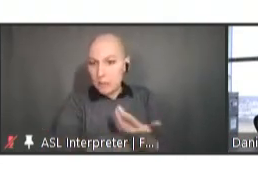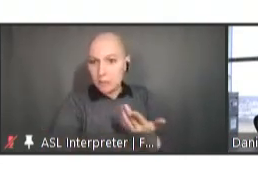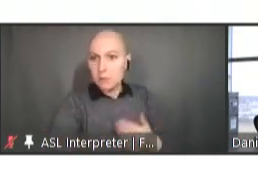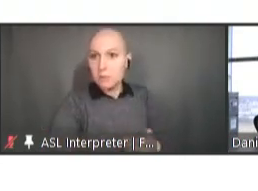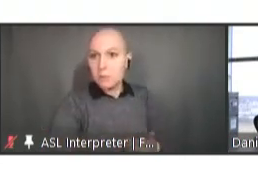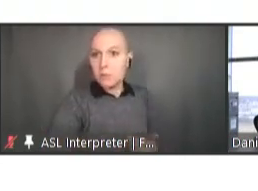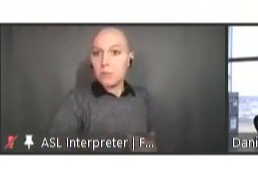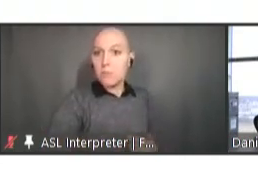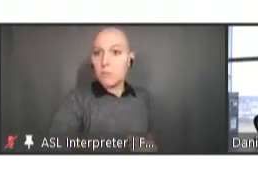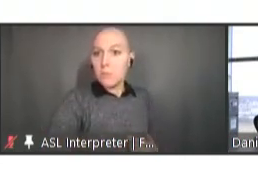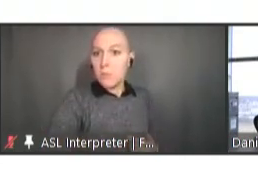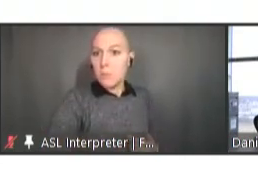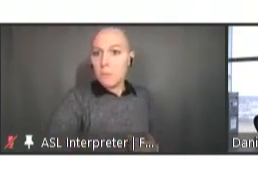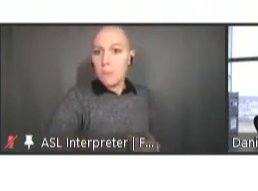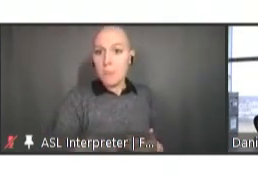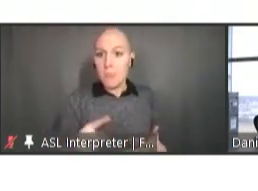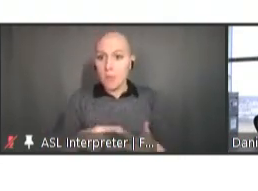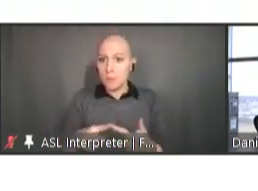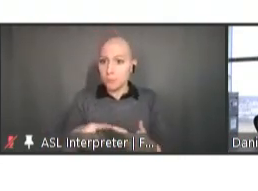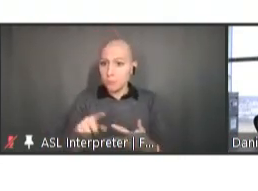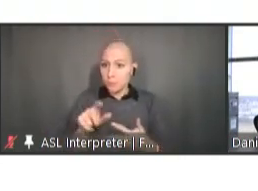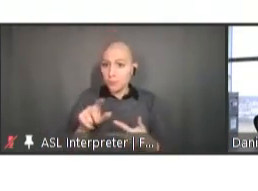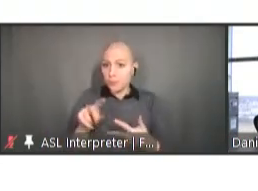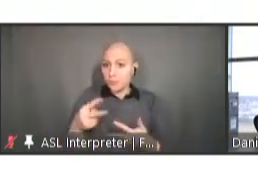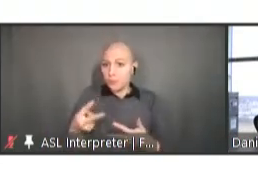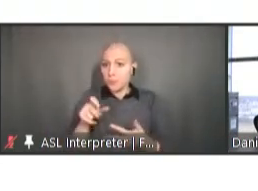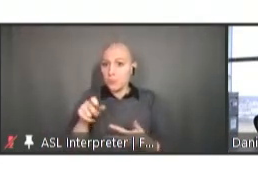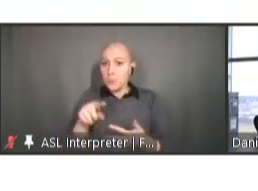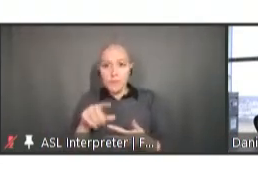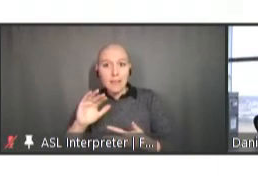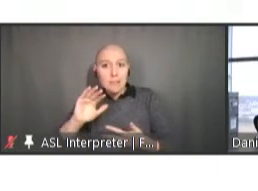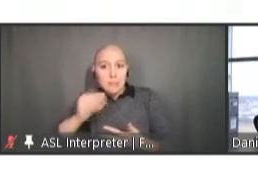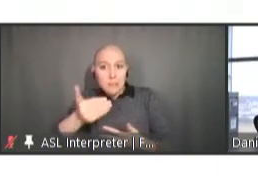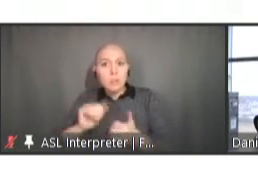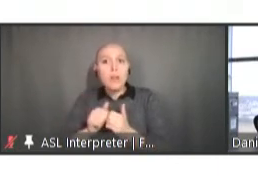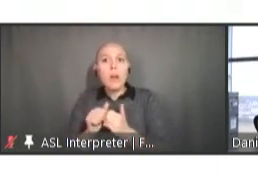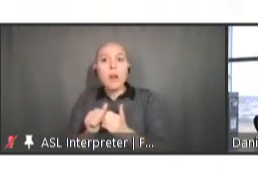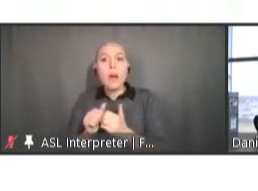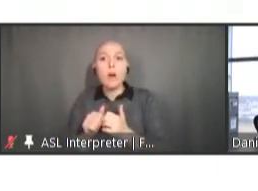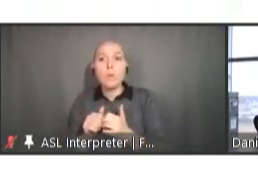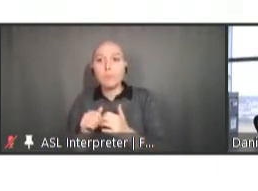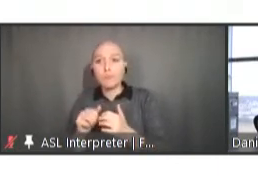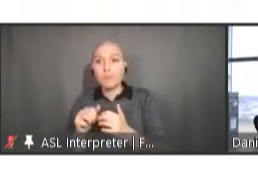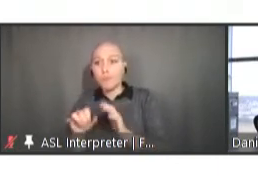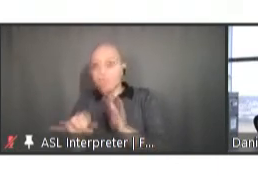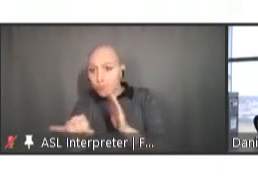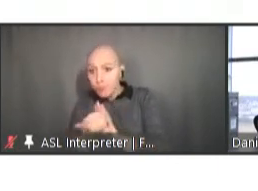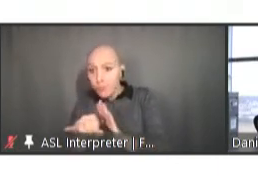it seems like to get at whether or not T cells really can protect which there's data that